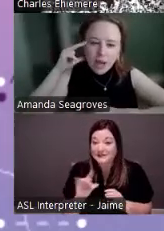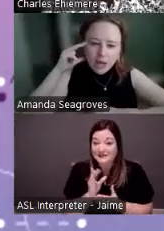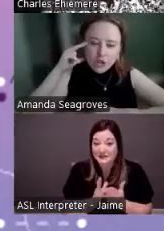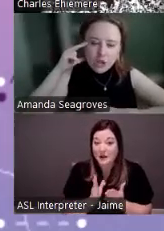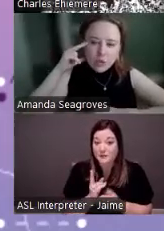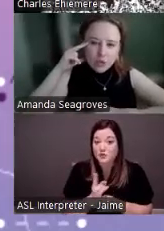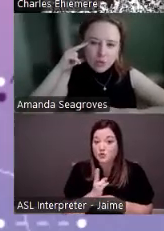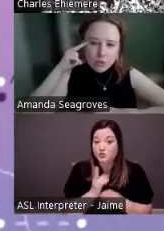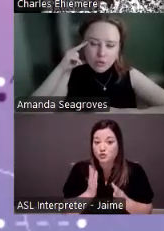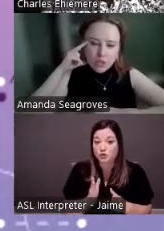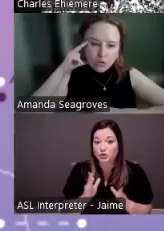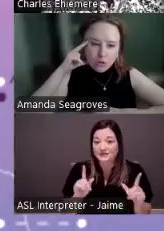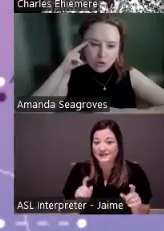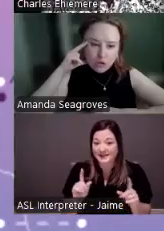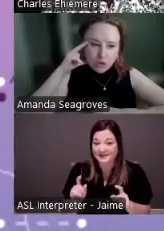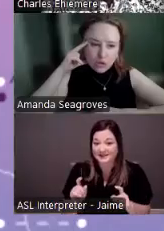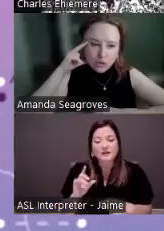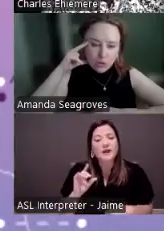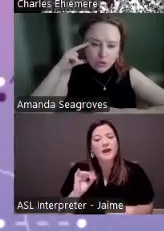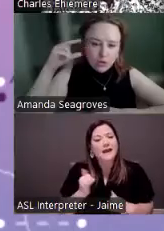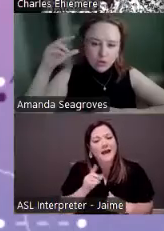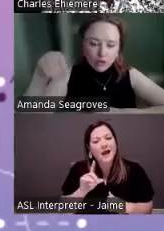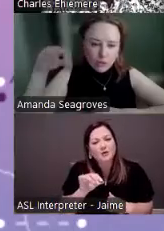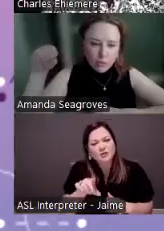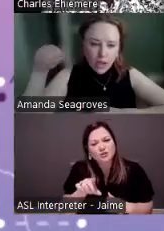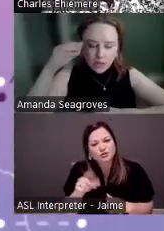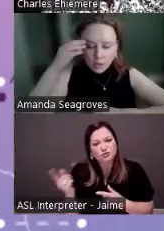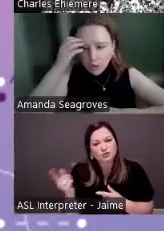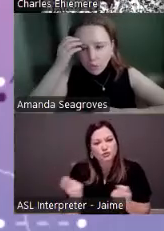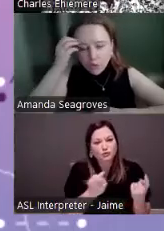How did you recruit the users to give you feedback and work